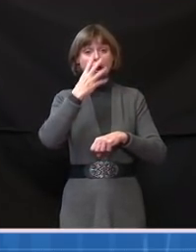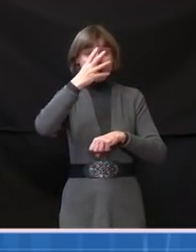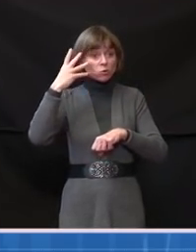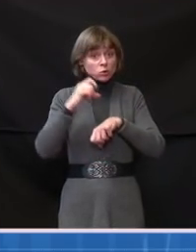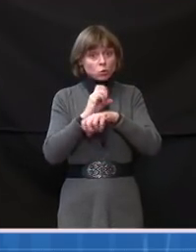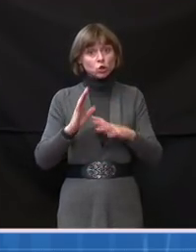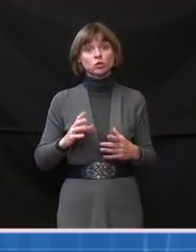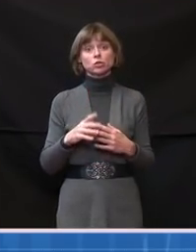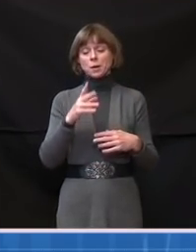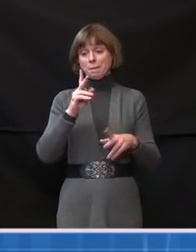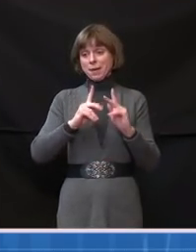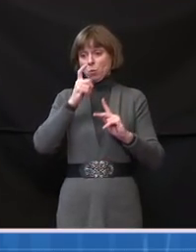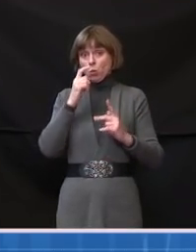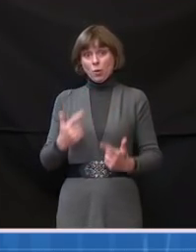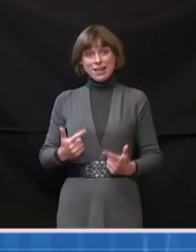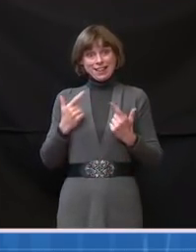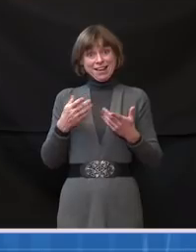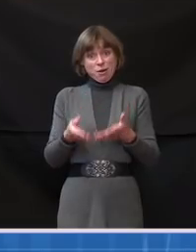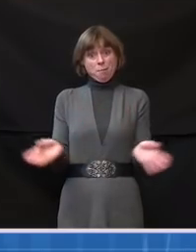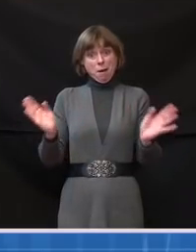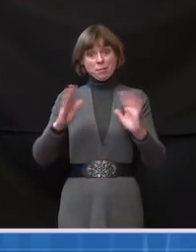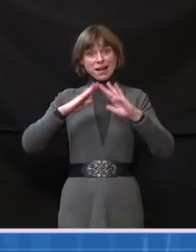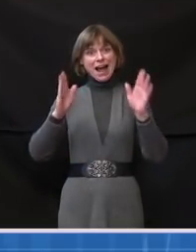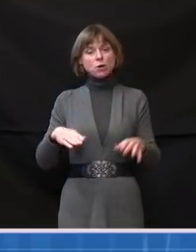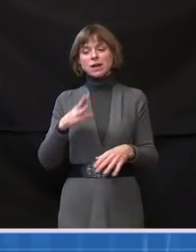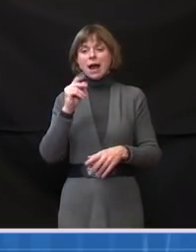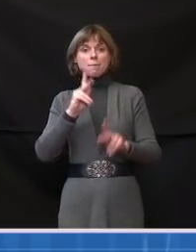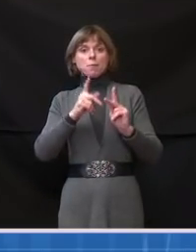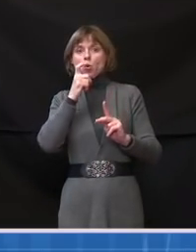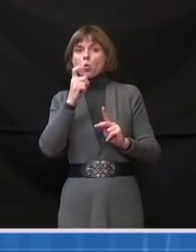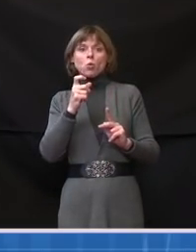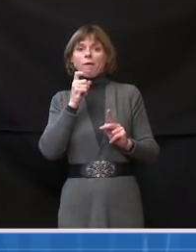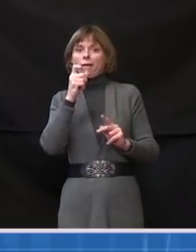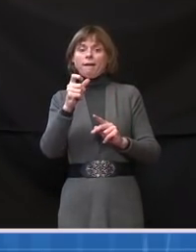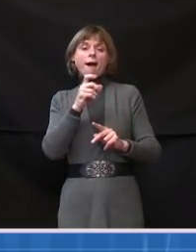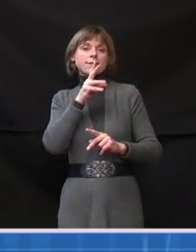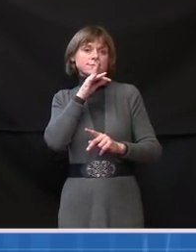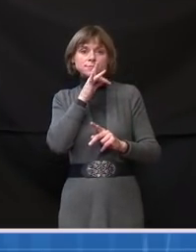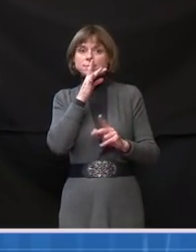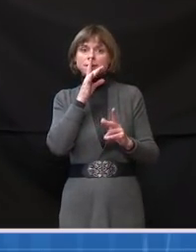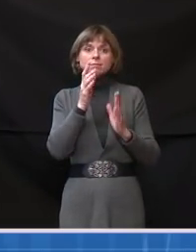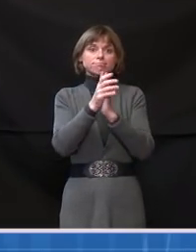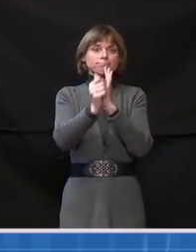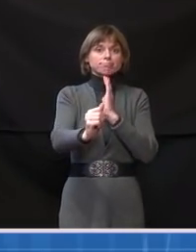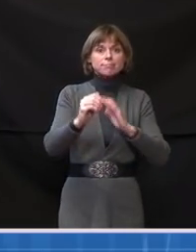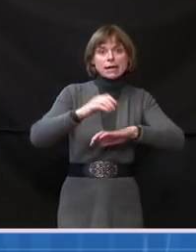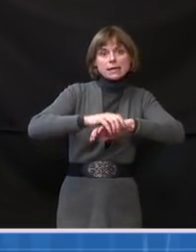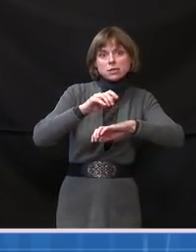and those with limited English proficiency. And as always, we plan to be very inclusive